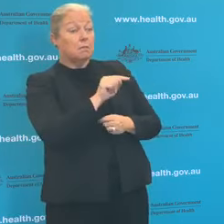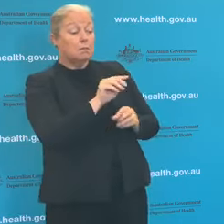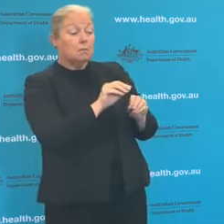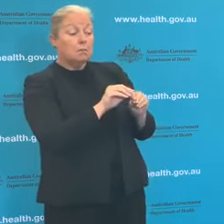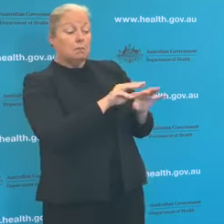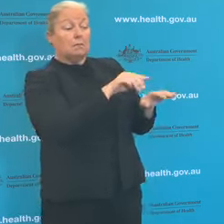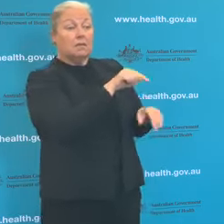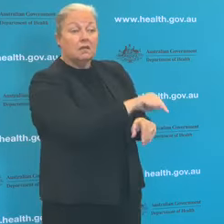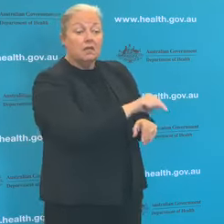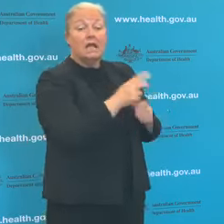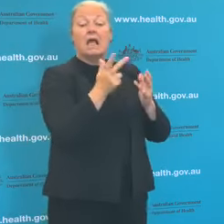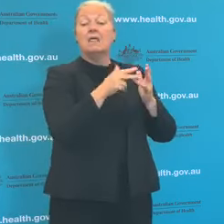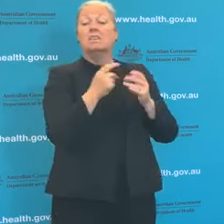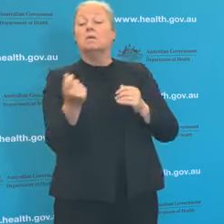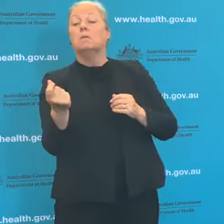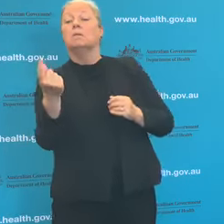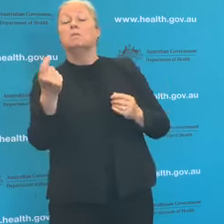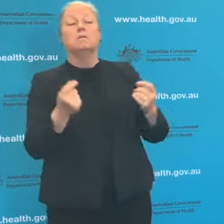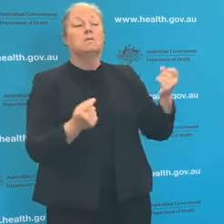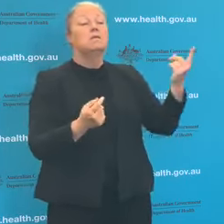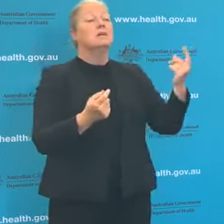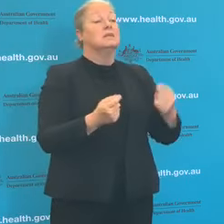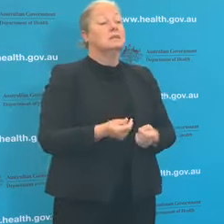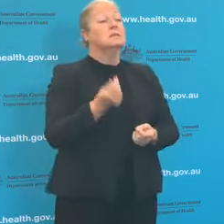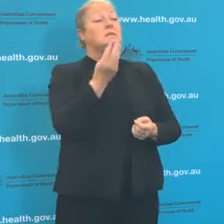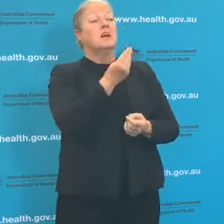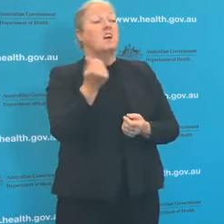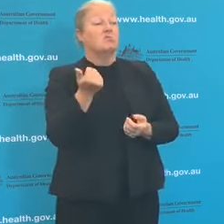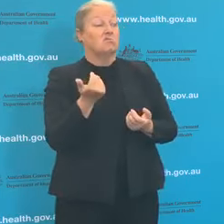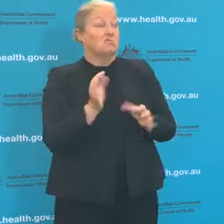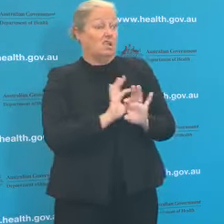there are some parts of the country that have really had no cases for a long time